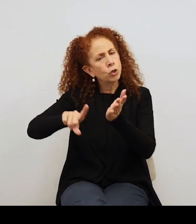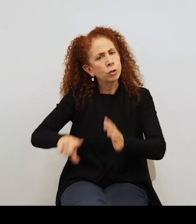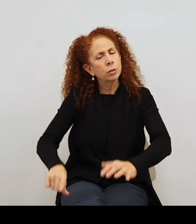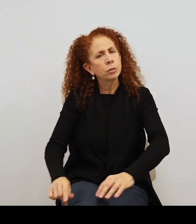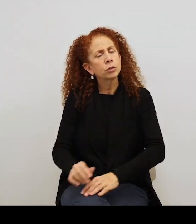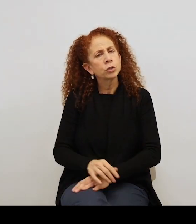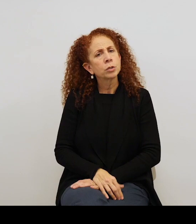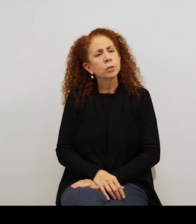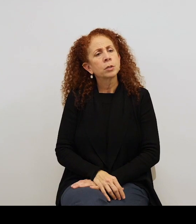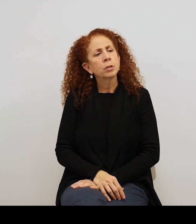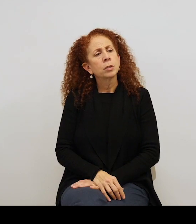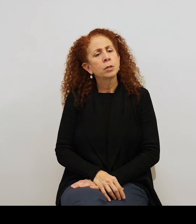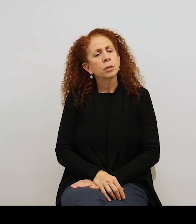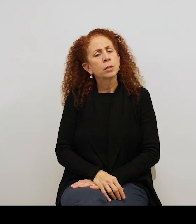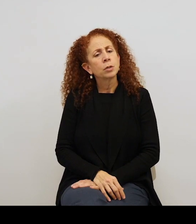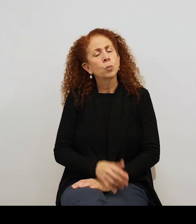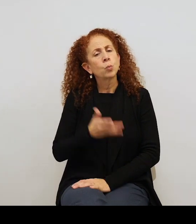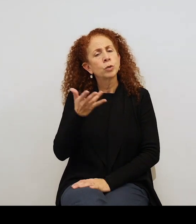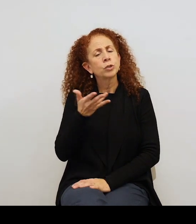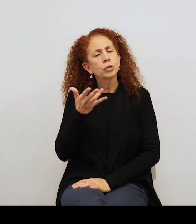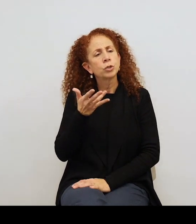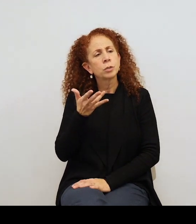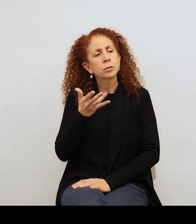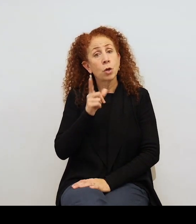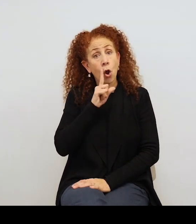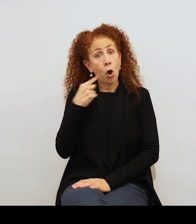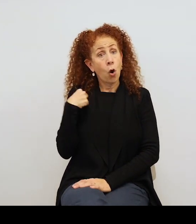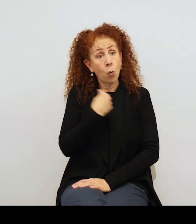which is are we--